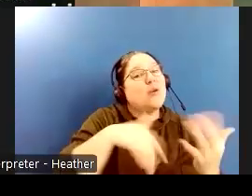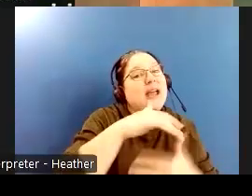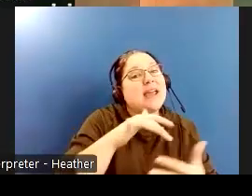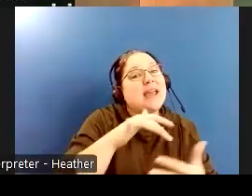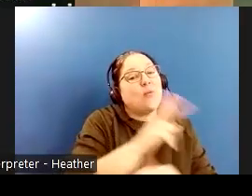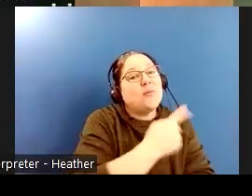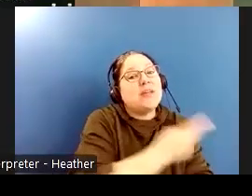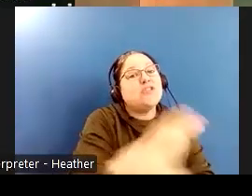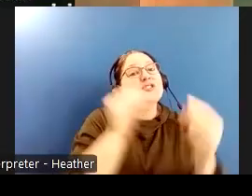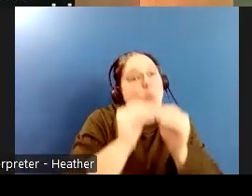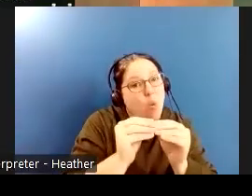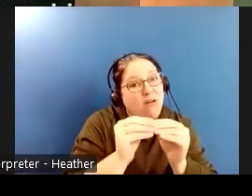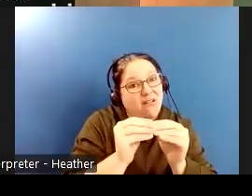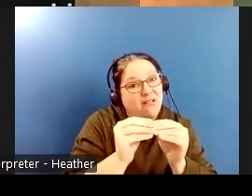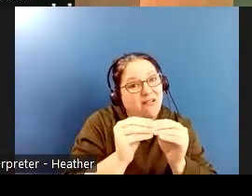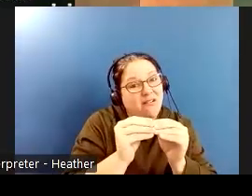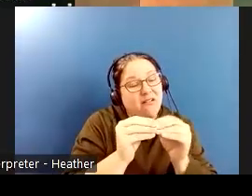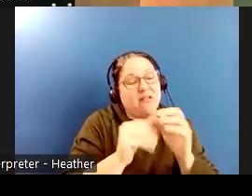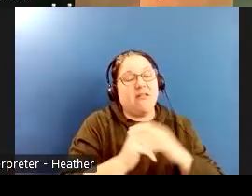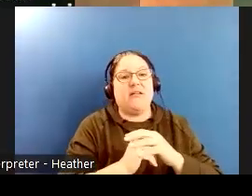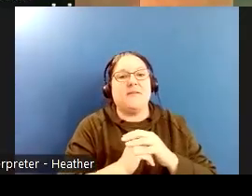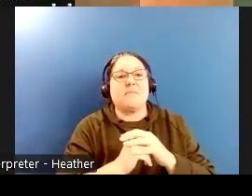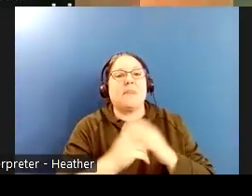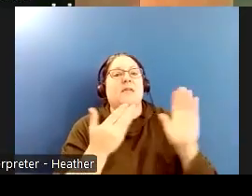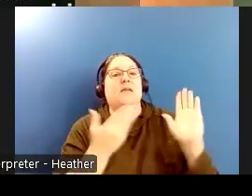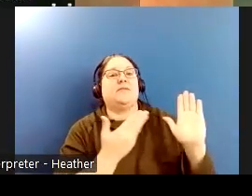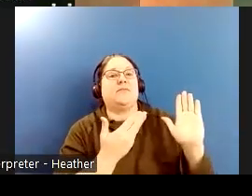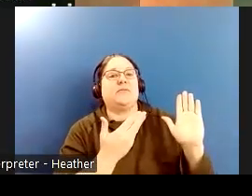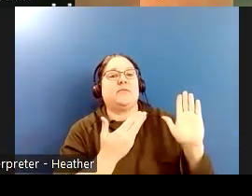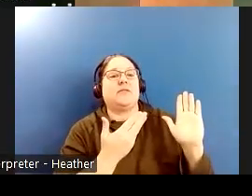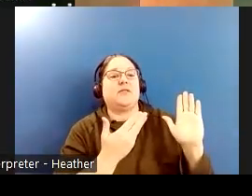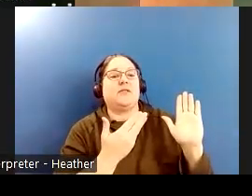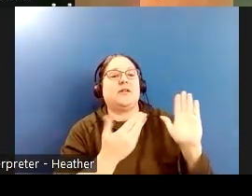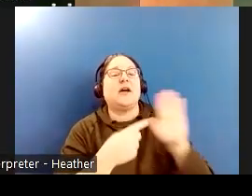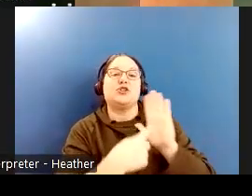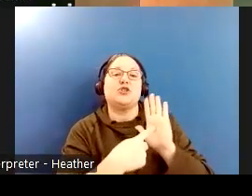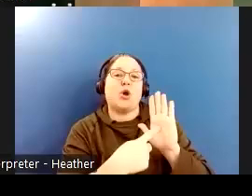Um you can see the histogram here is showing showing exactly what I'm talking about. Um on